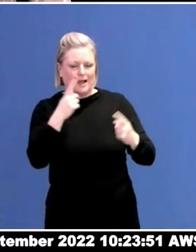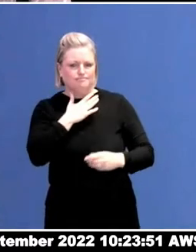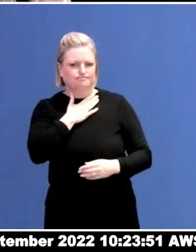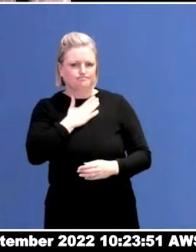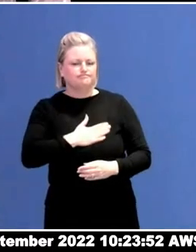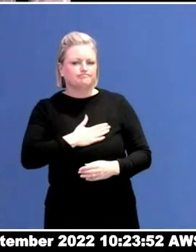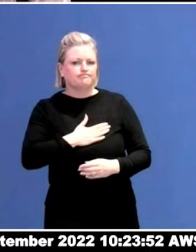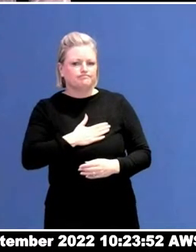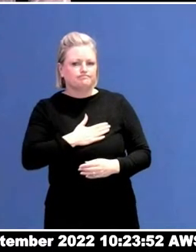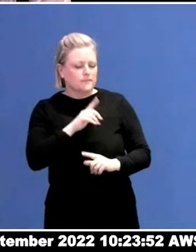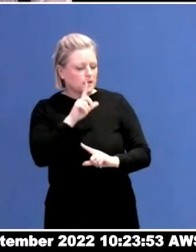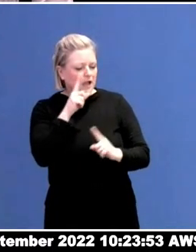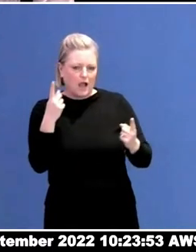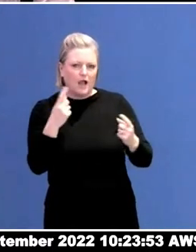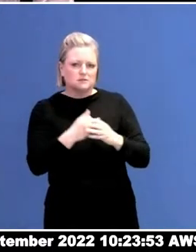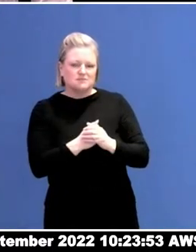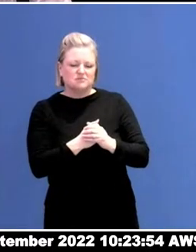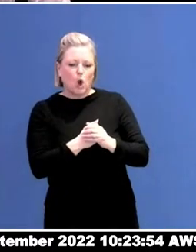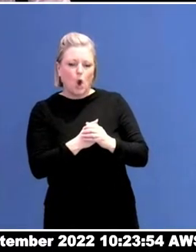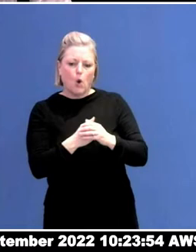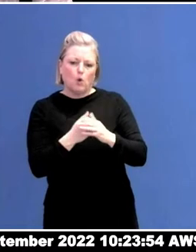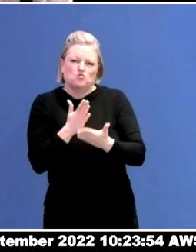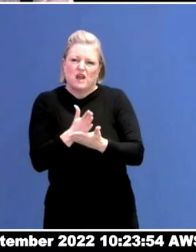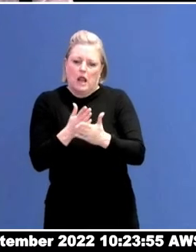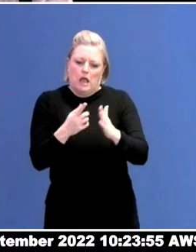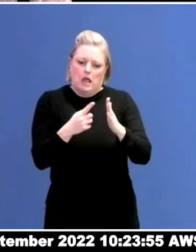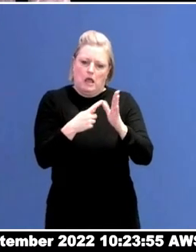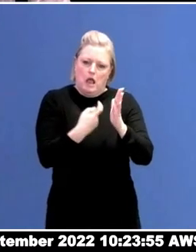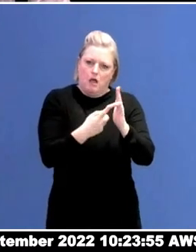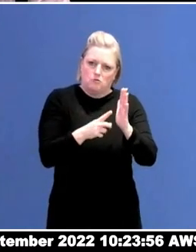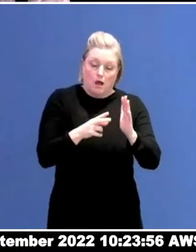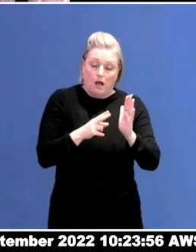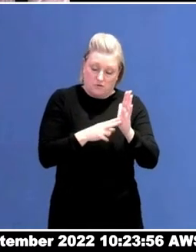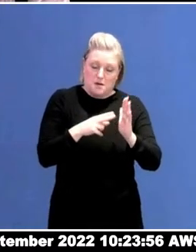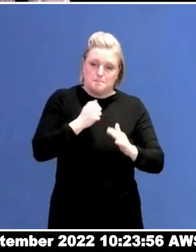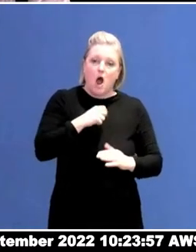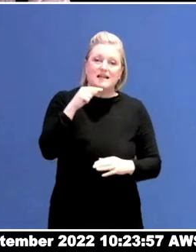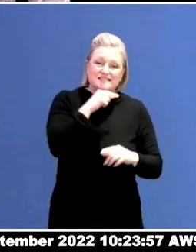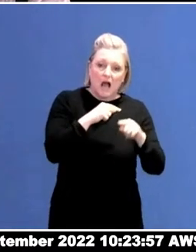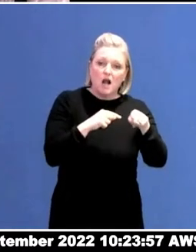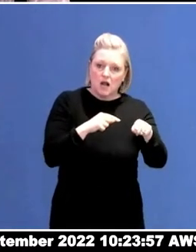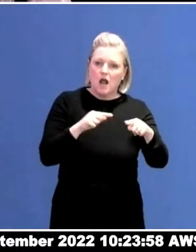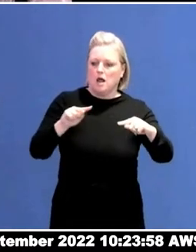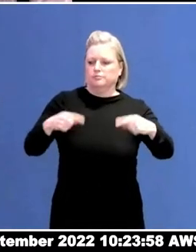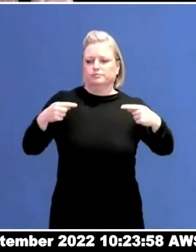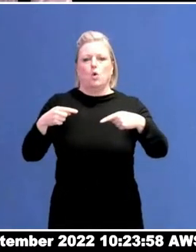would be Aaron's word against the accused and that - yes --